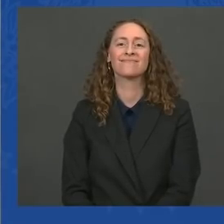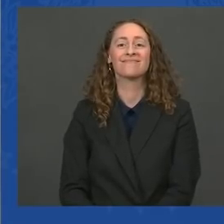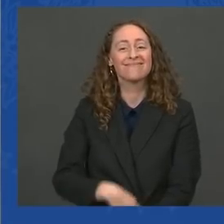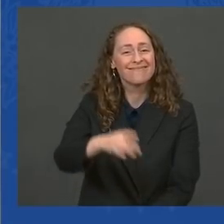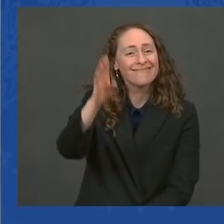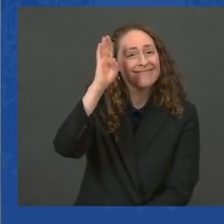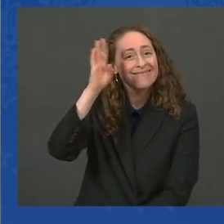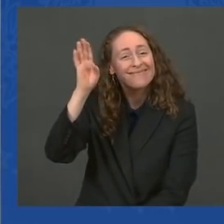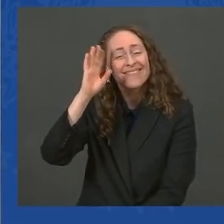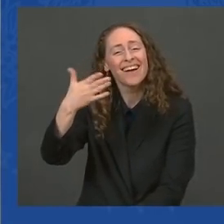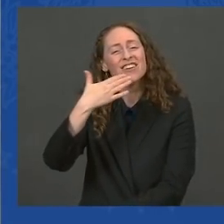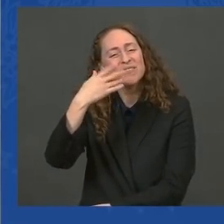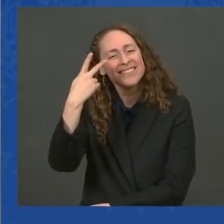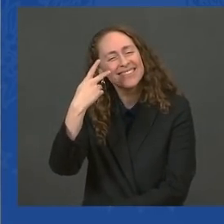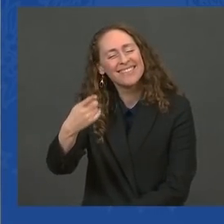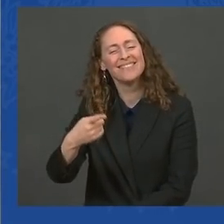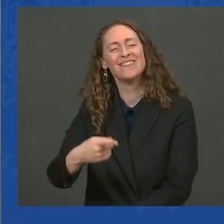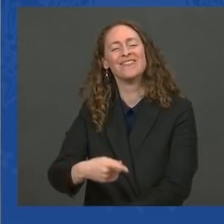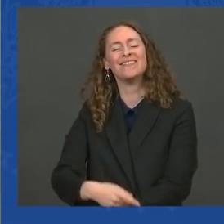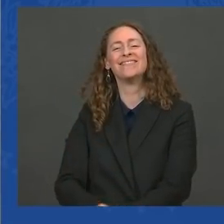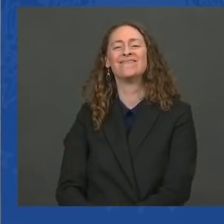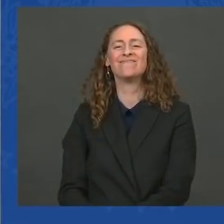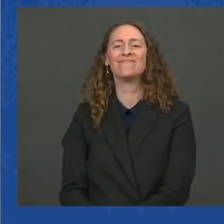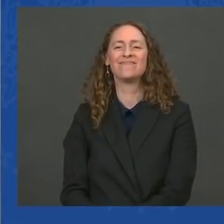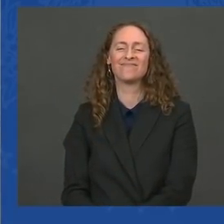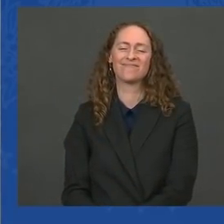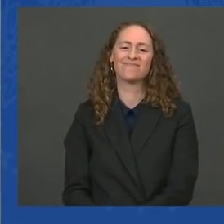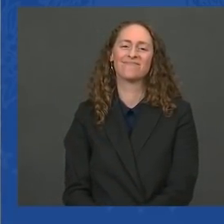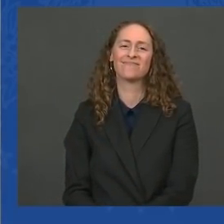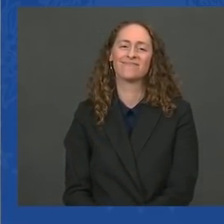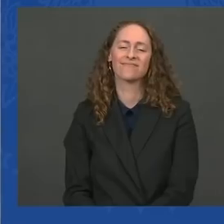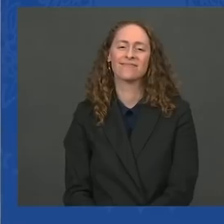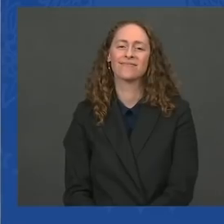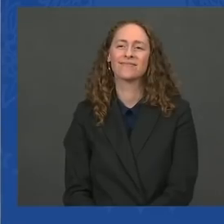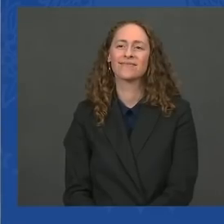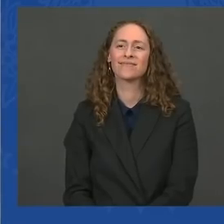All right. Okay.